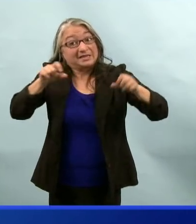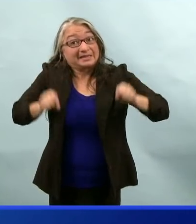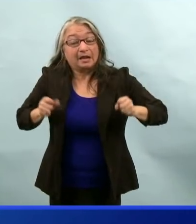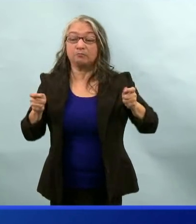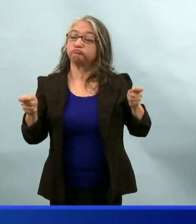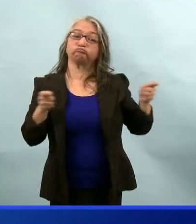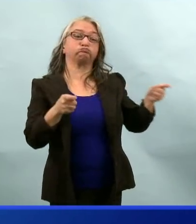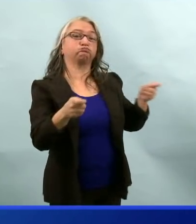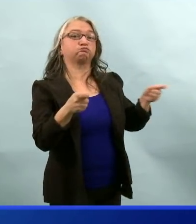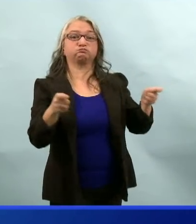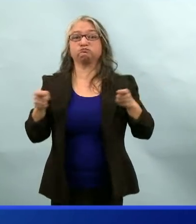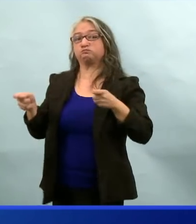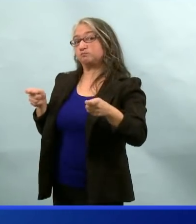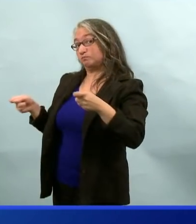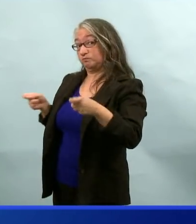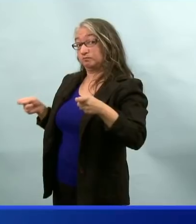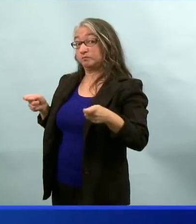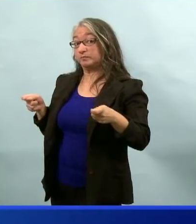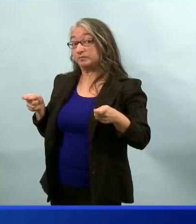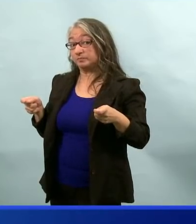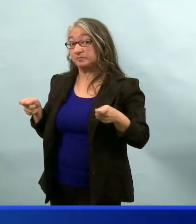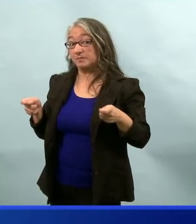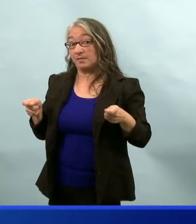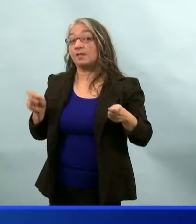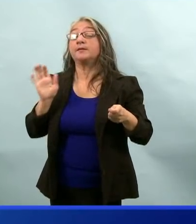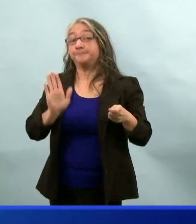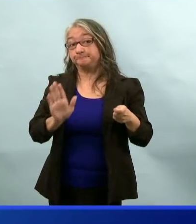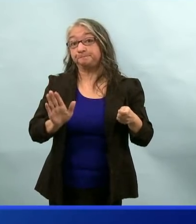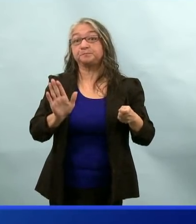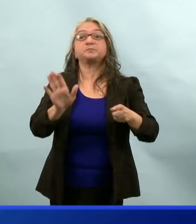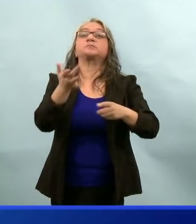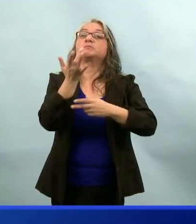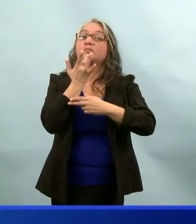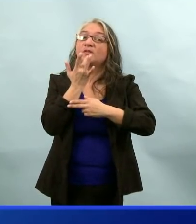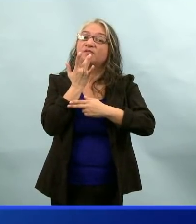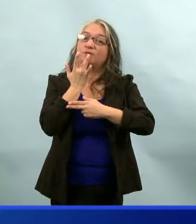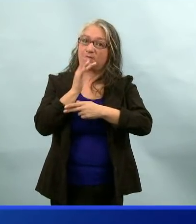to keep manitobans within the province uh versus sending them out of province